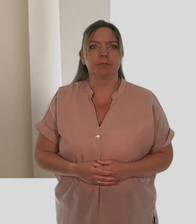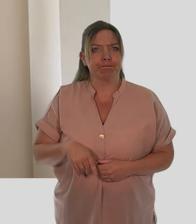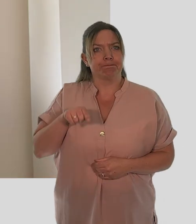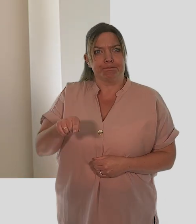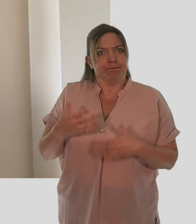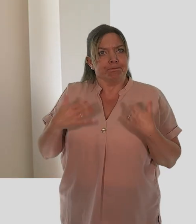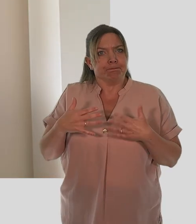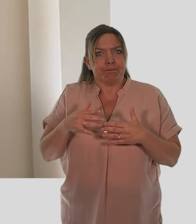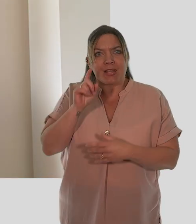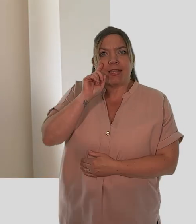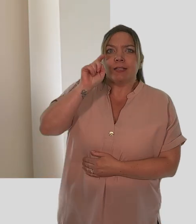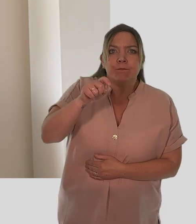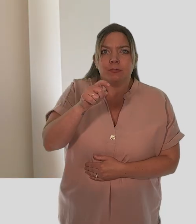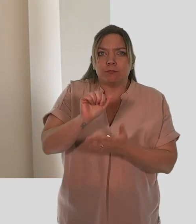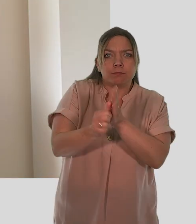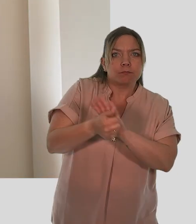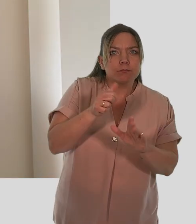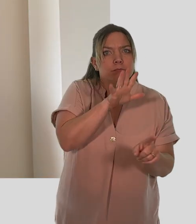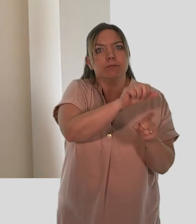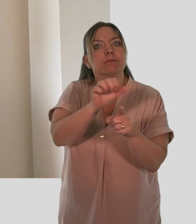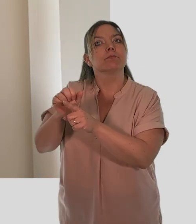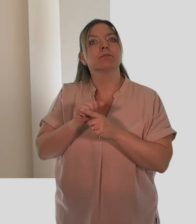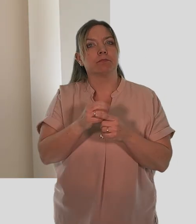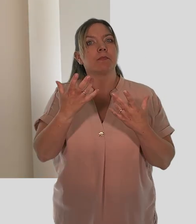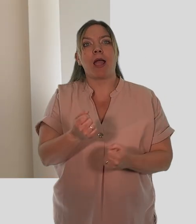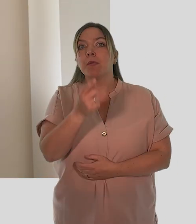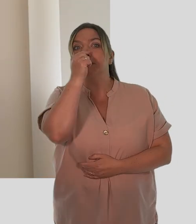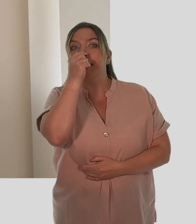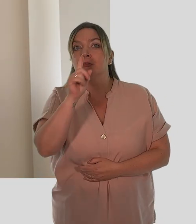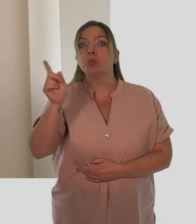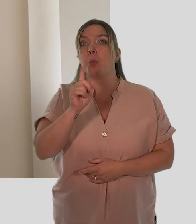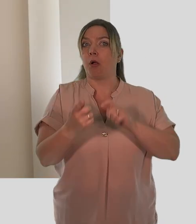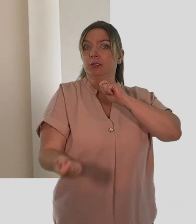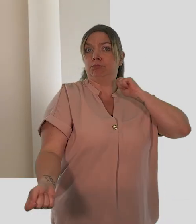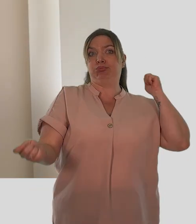early diagnosis rates, especially in resource-limited settings.